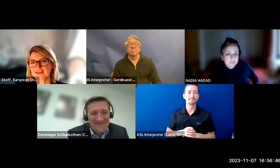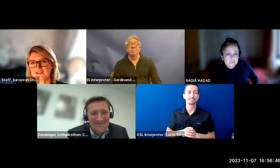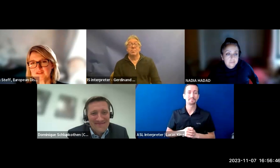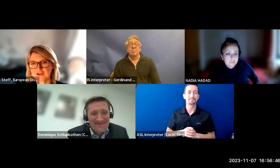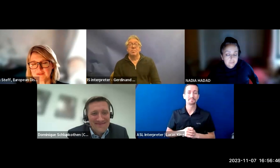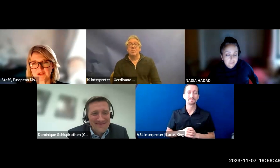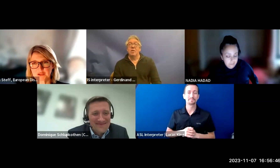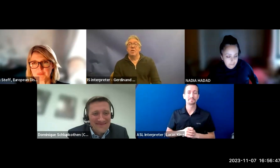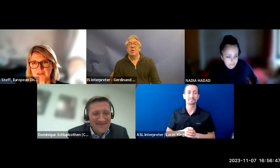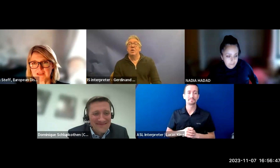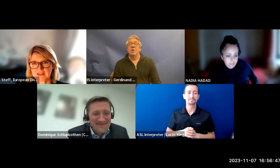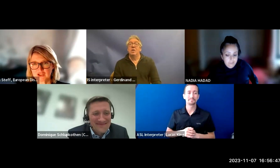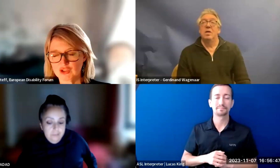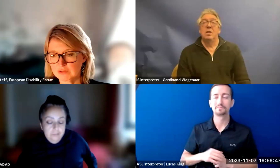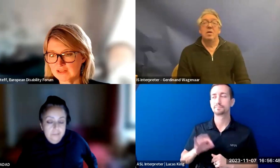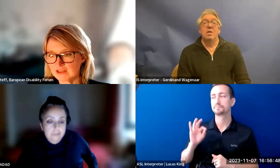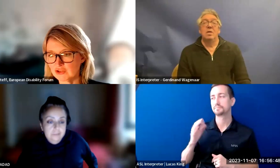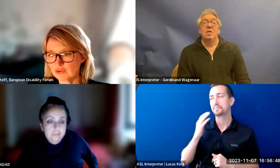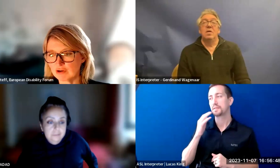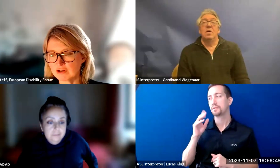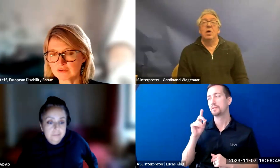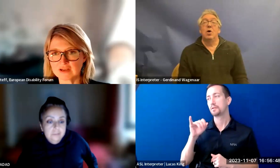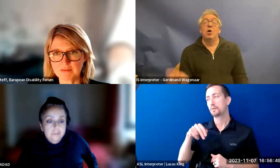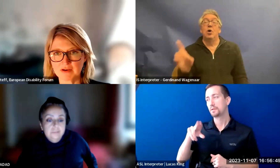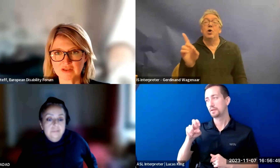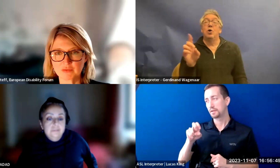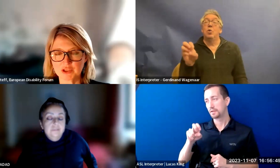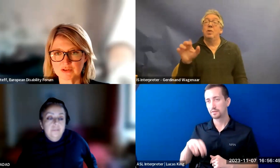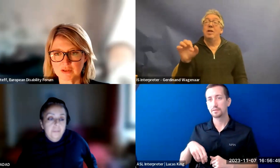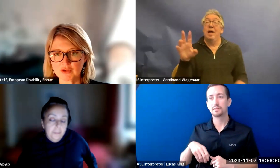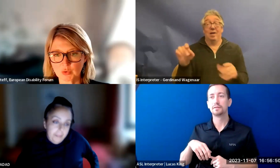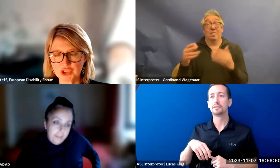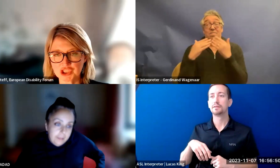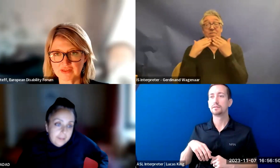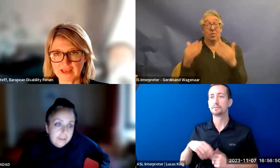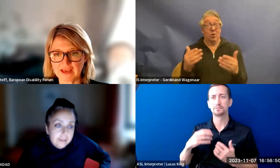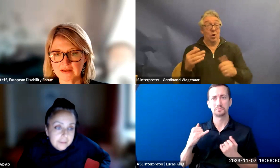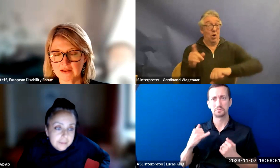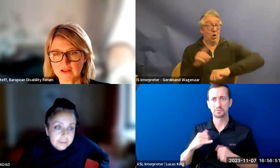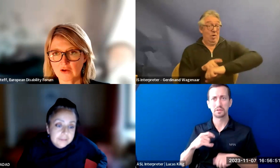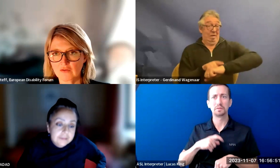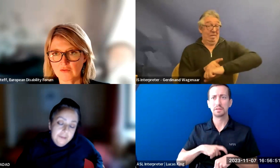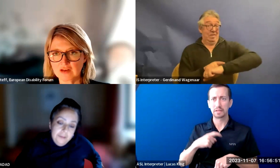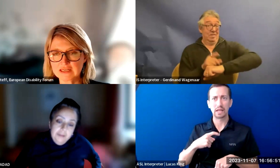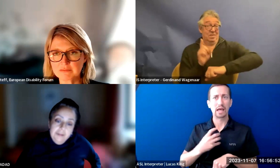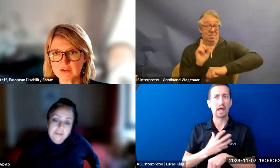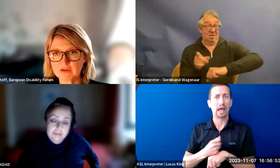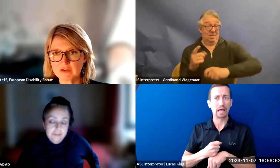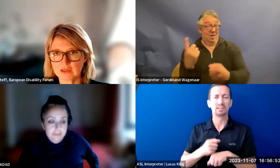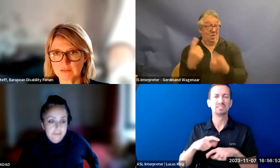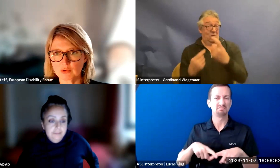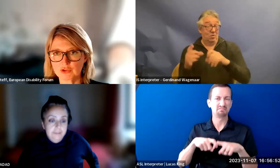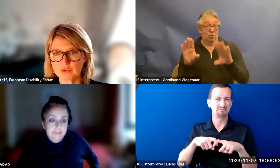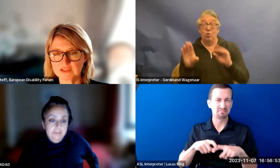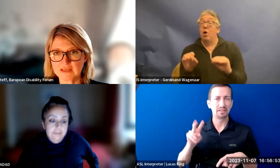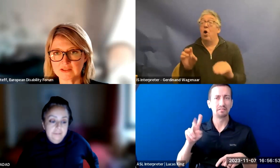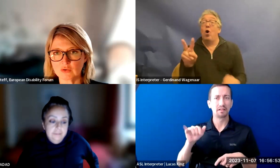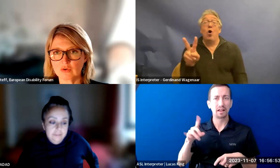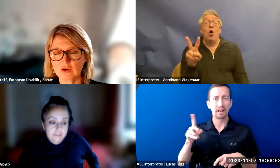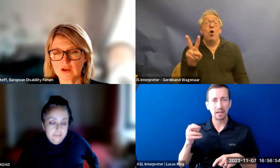Thank you, Dominique. Nadia, to run on time, we should stop the questions. Vladimir was not able to stay,